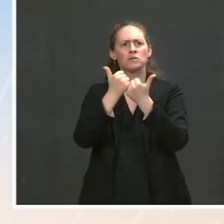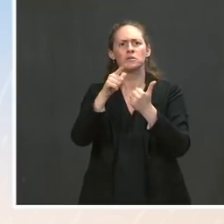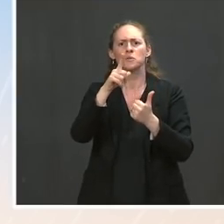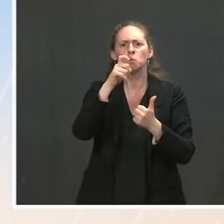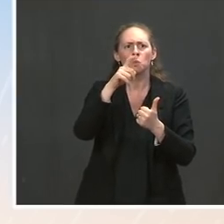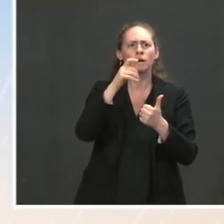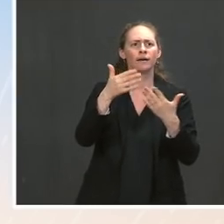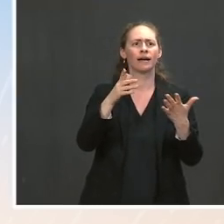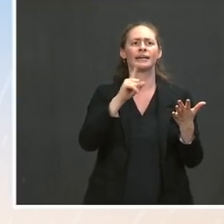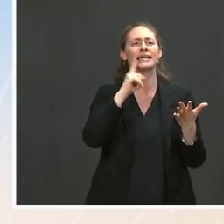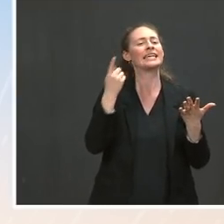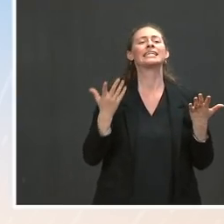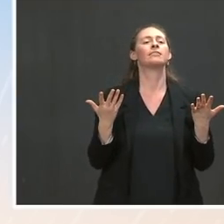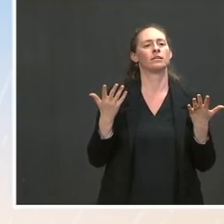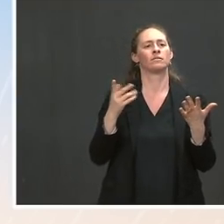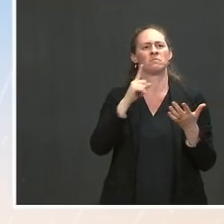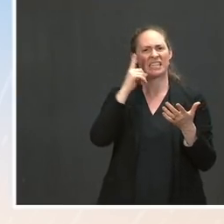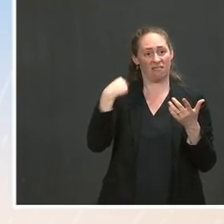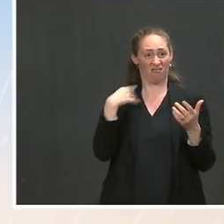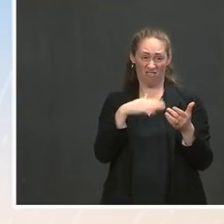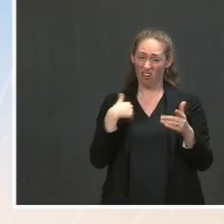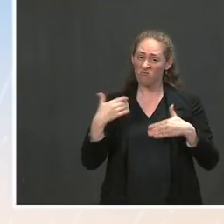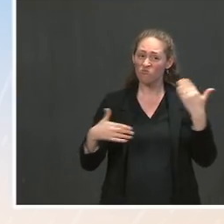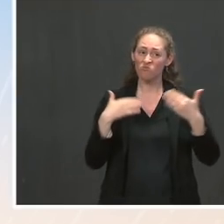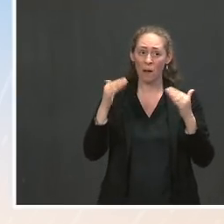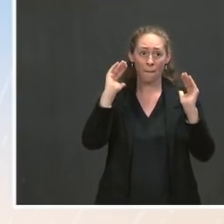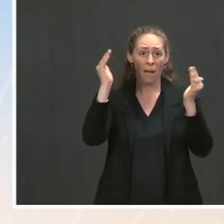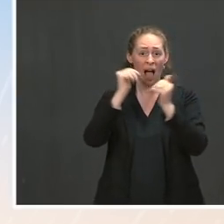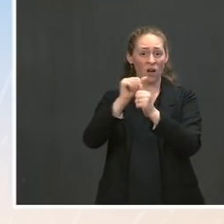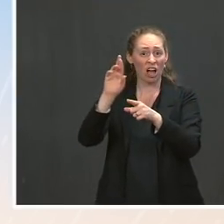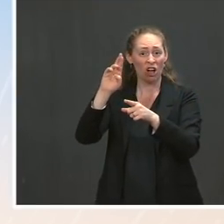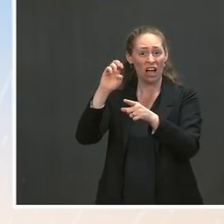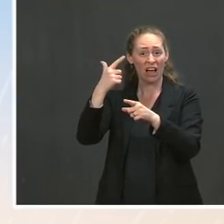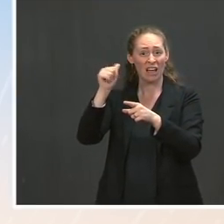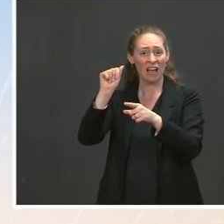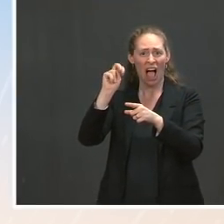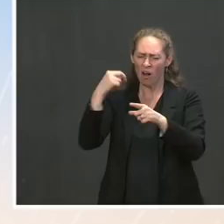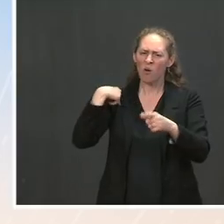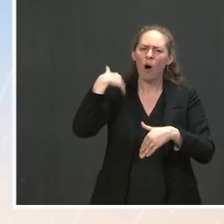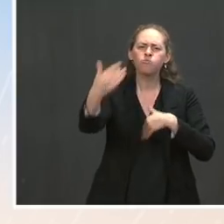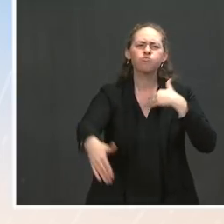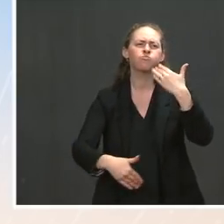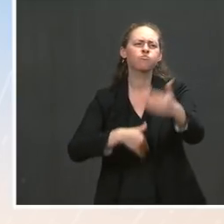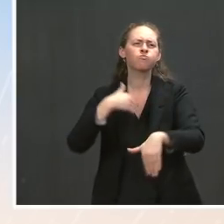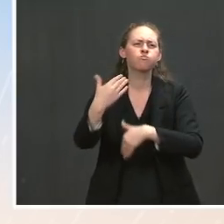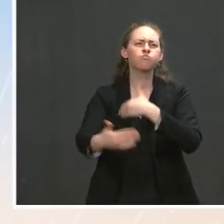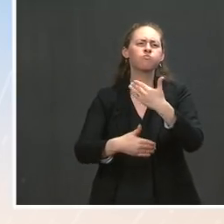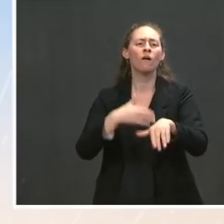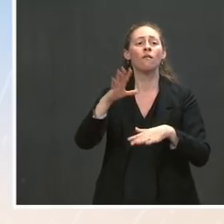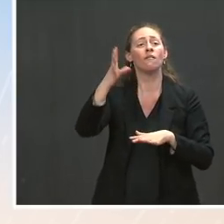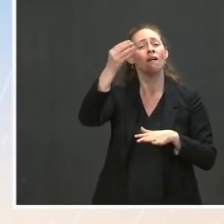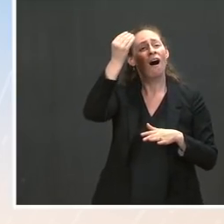We've also walked into a presidency where he is dealing with a pandemic that is still killing 1,000 people a day,